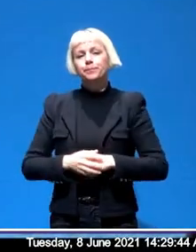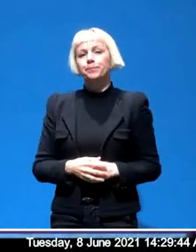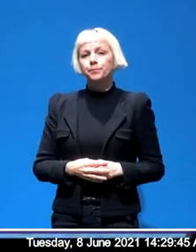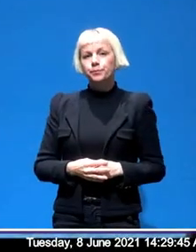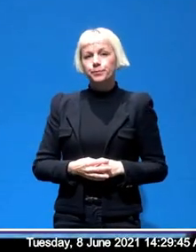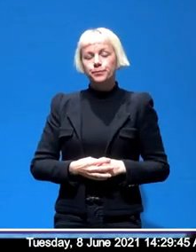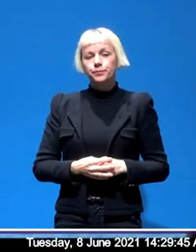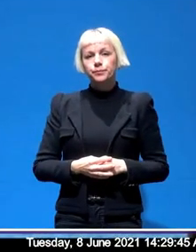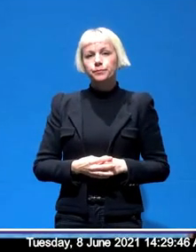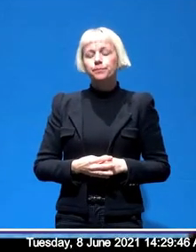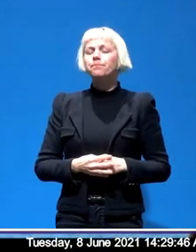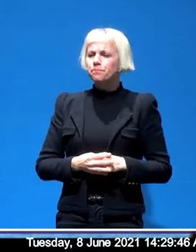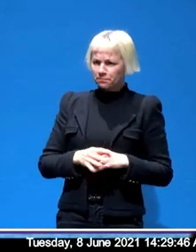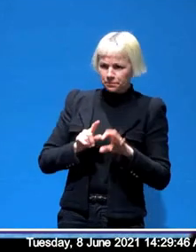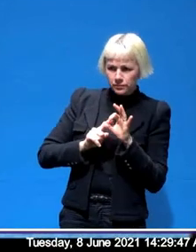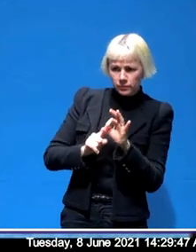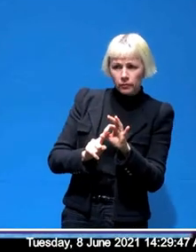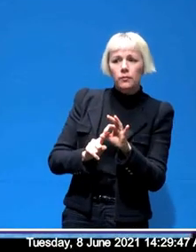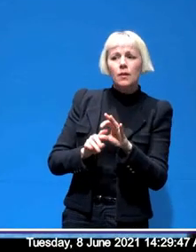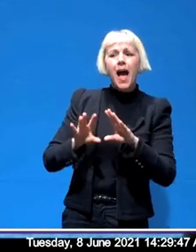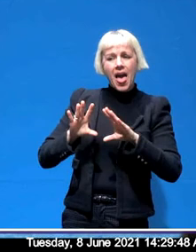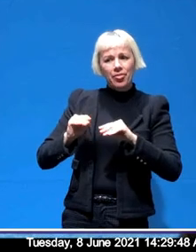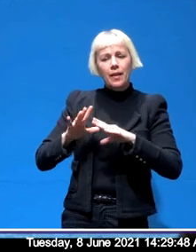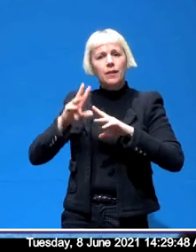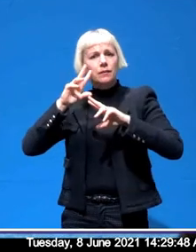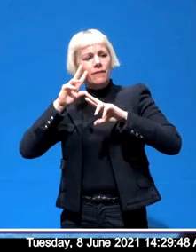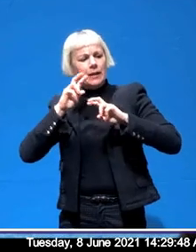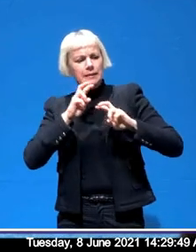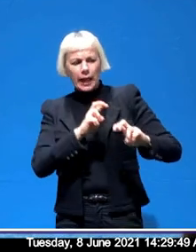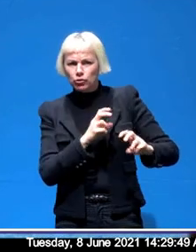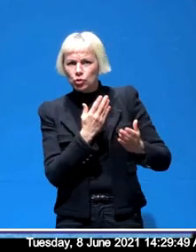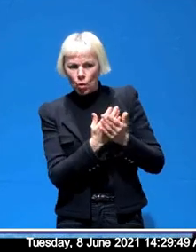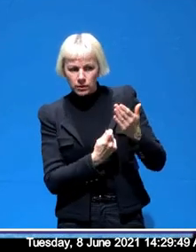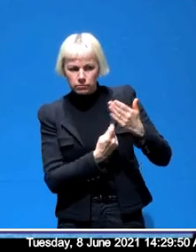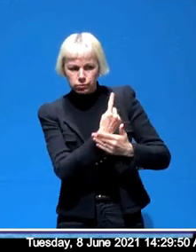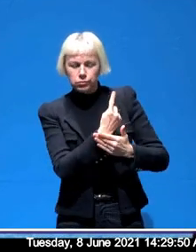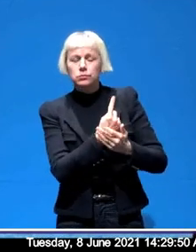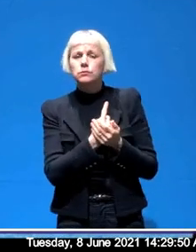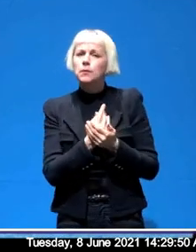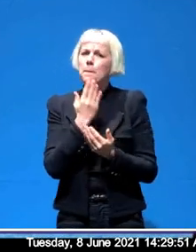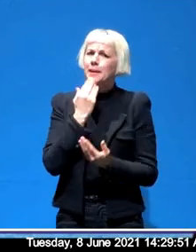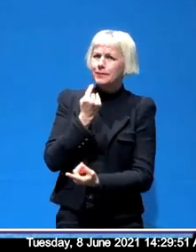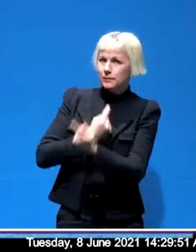The matter was then investigated. Can you tell the Commissioners about what was involved in that investigation,